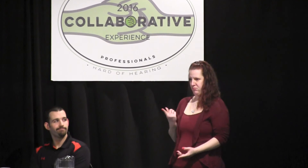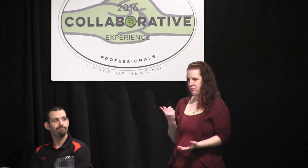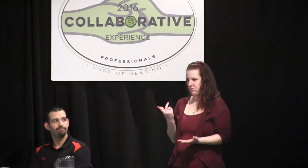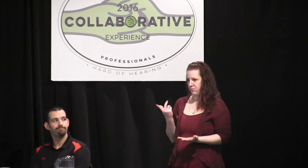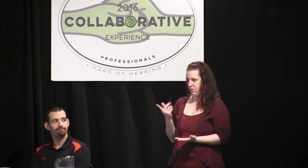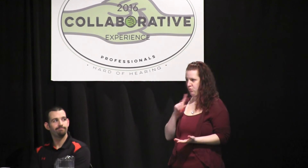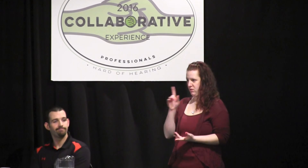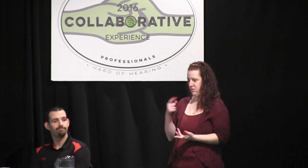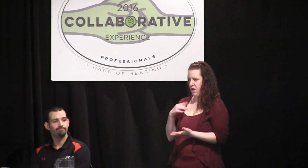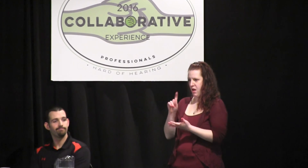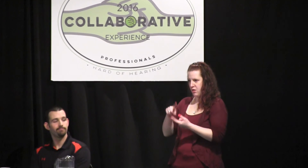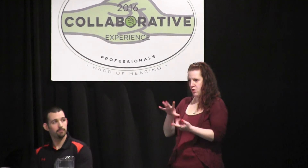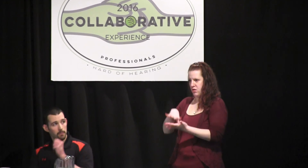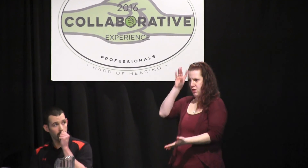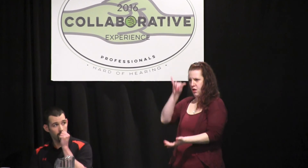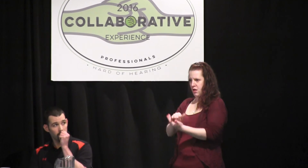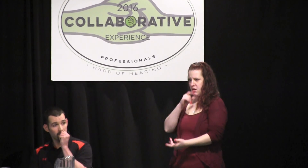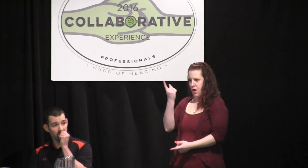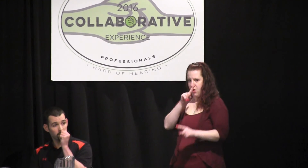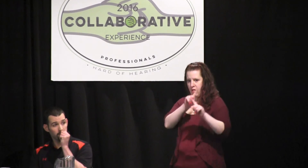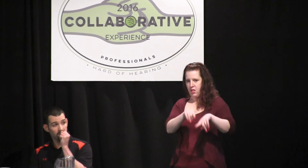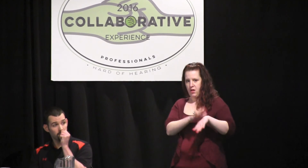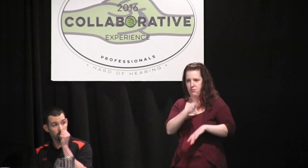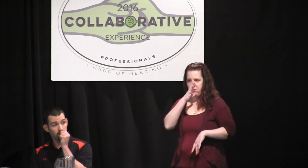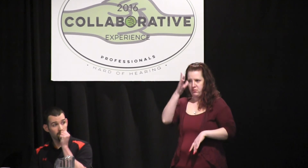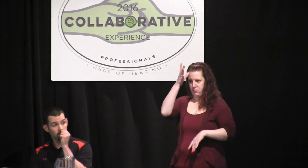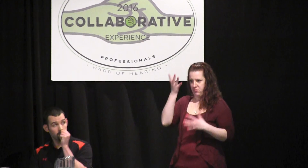aren't gonna be there for our whole lives. We're gonna be on our own.